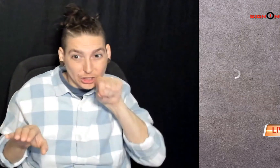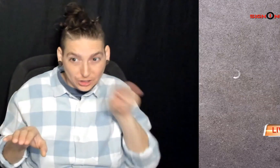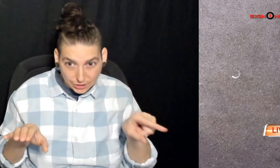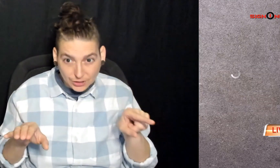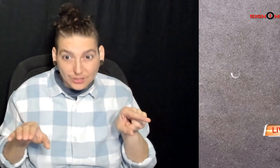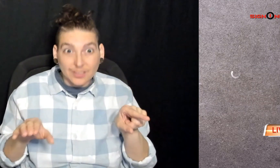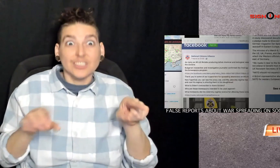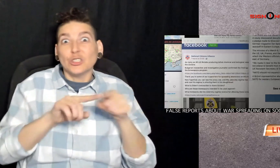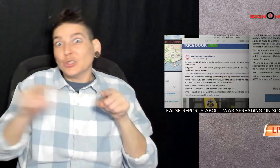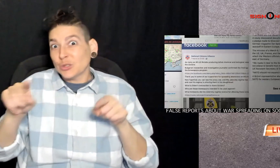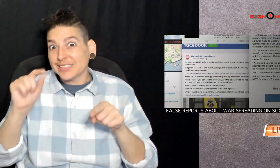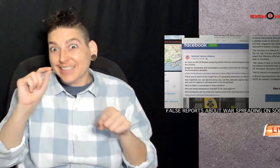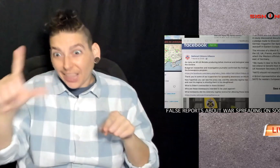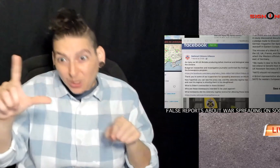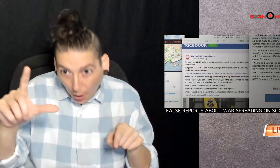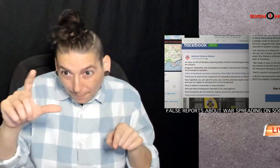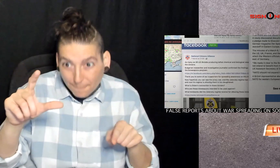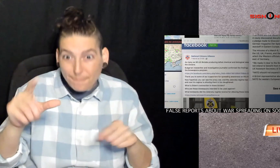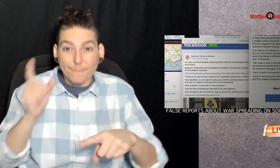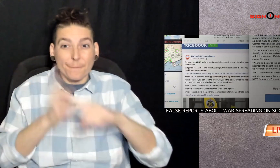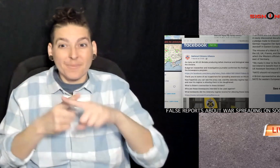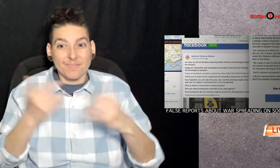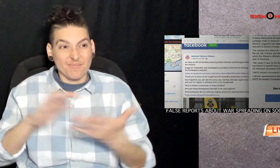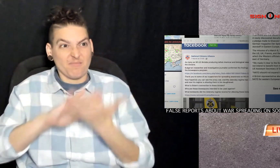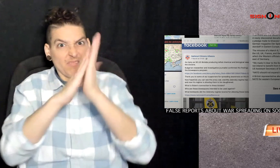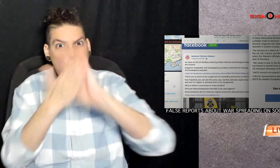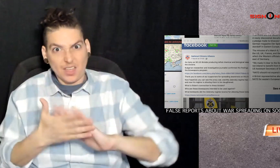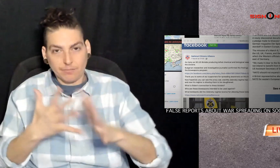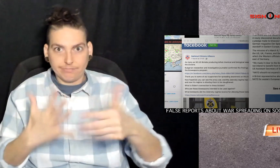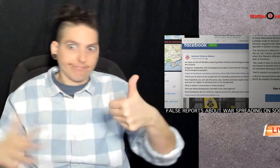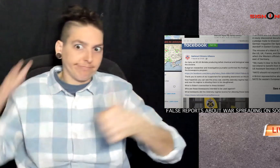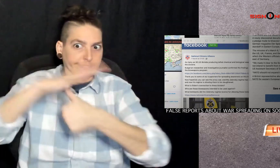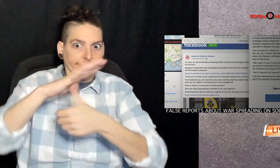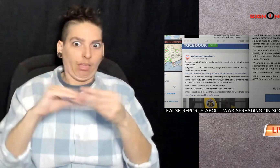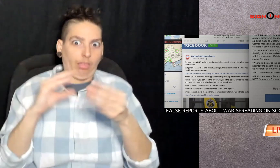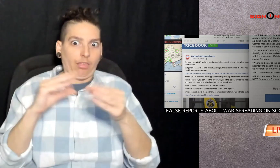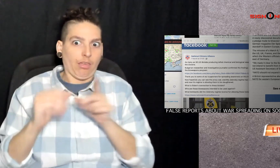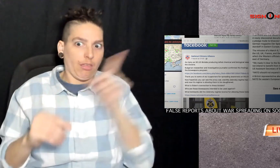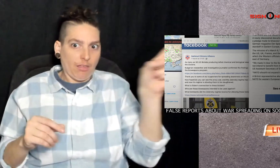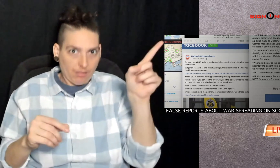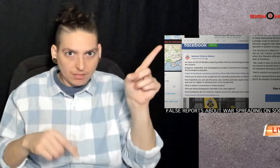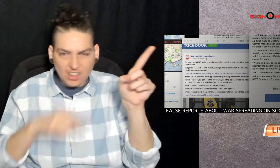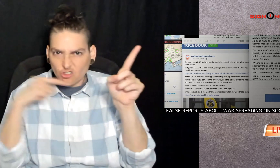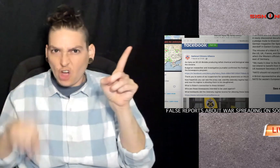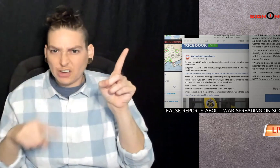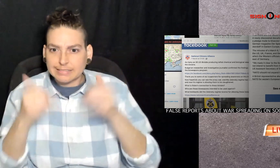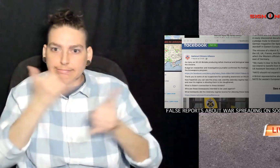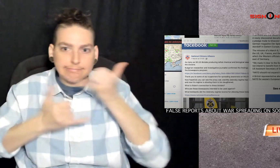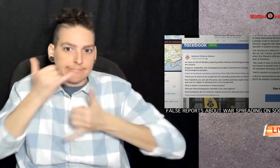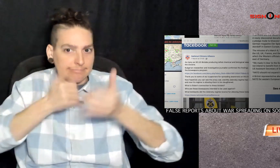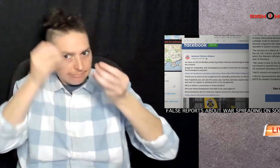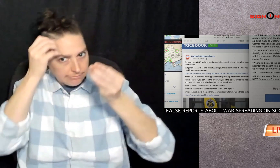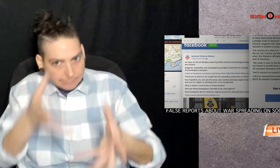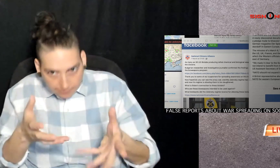and shared across social media from Facebook to Twitter to telegram and it is now become